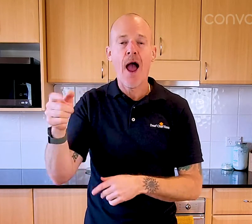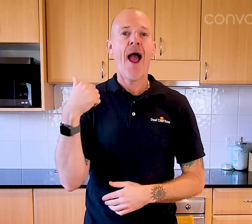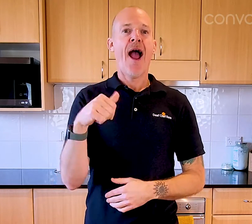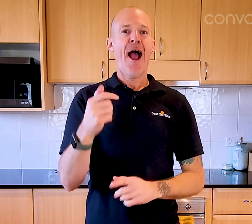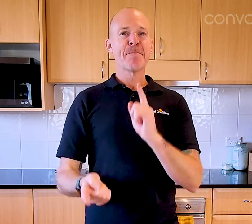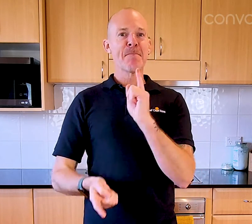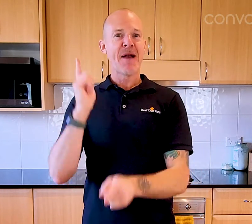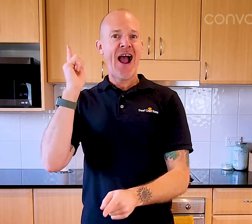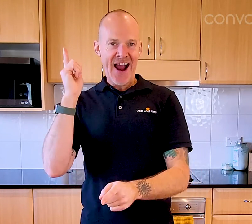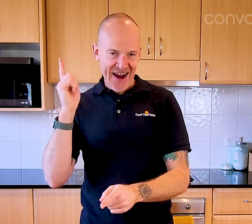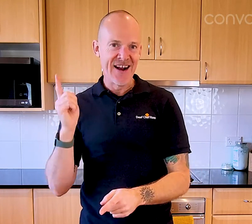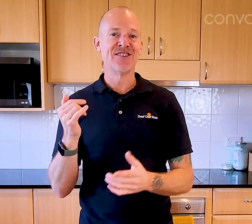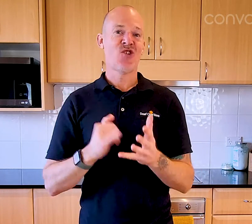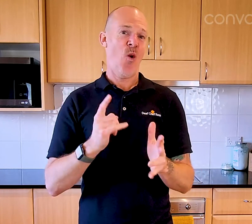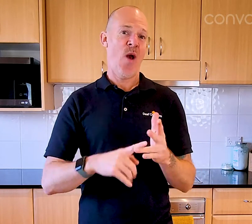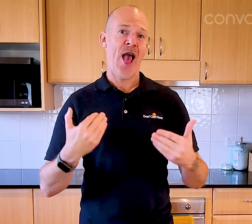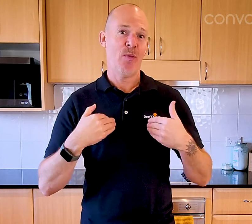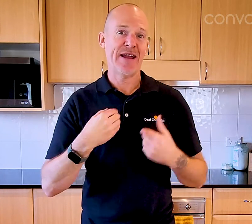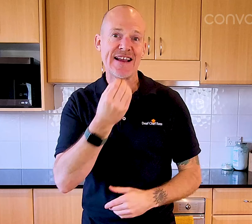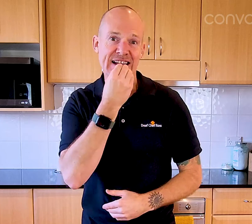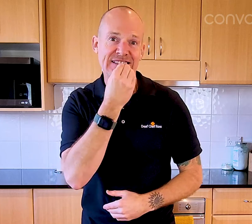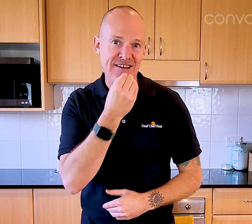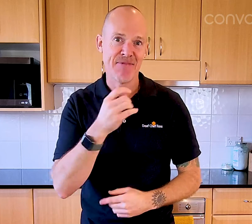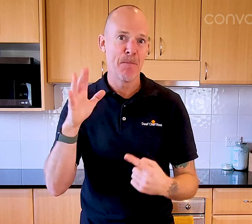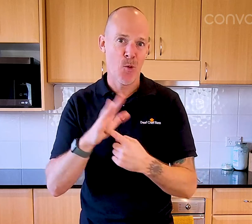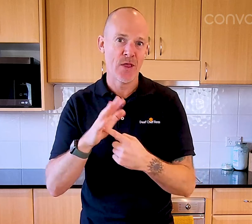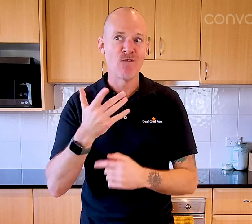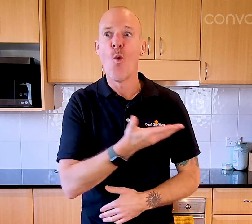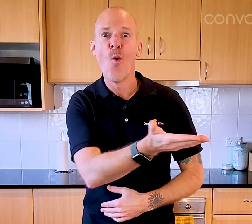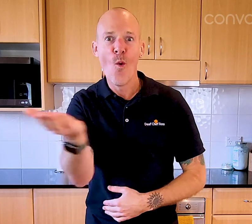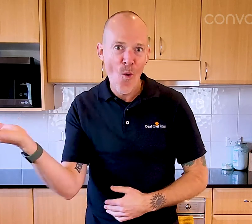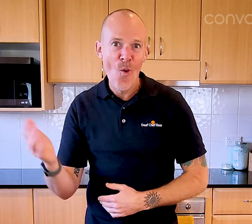because healthy eating is important for all.